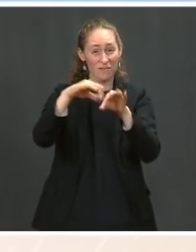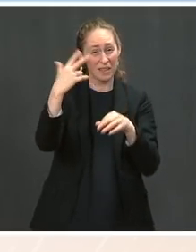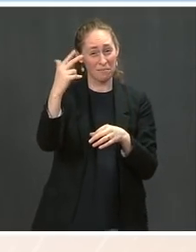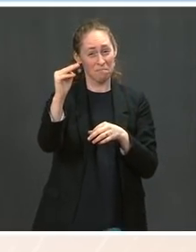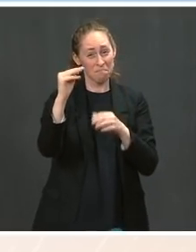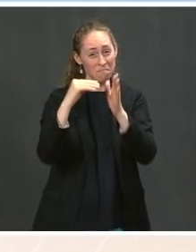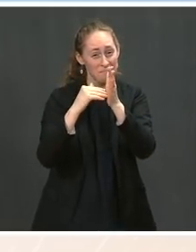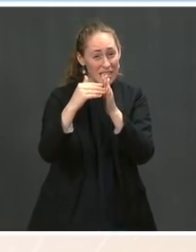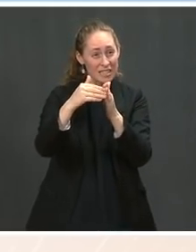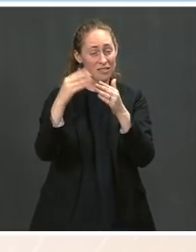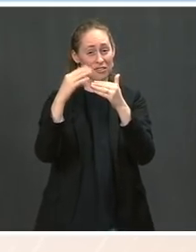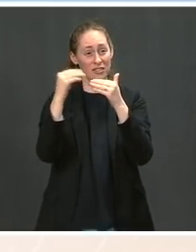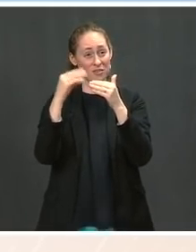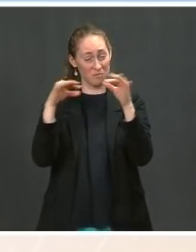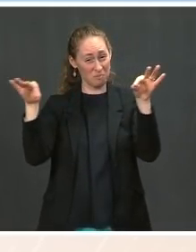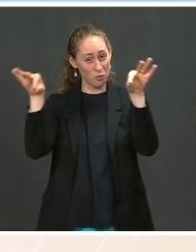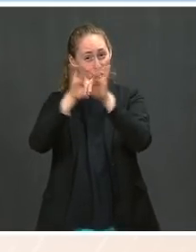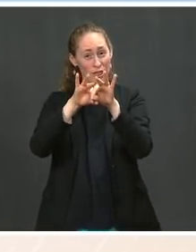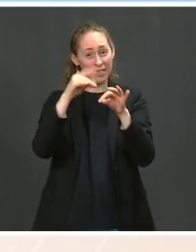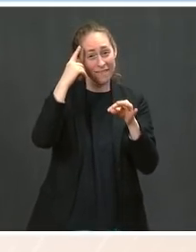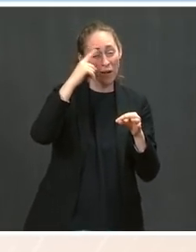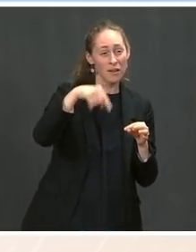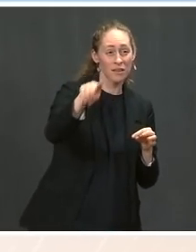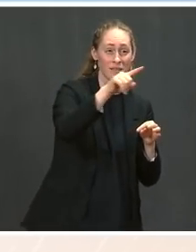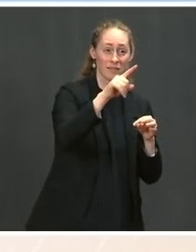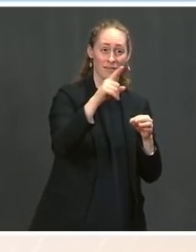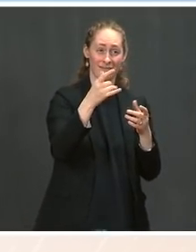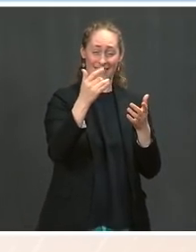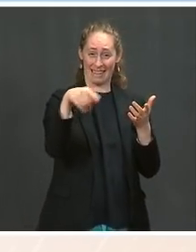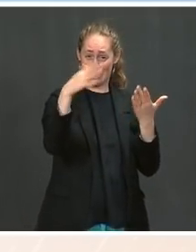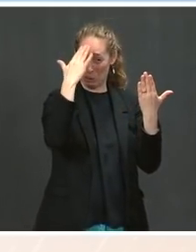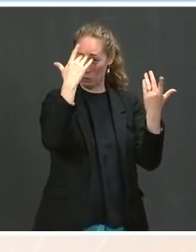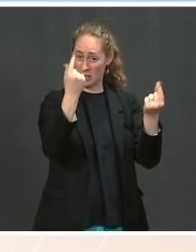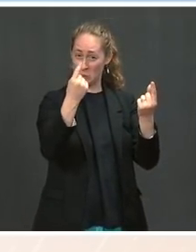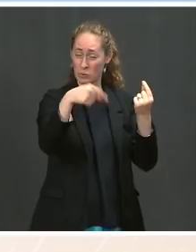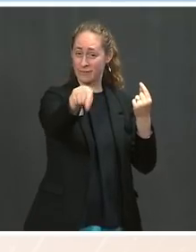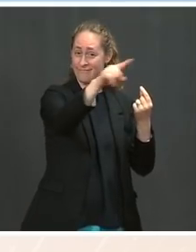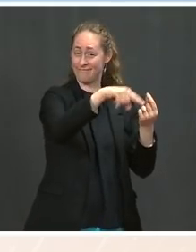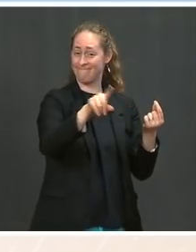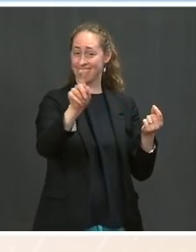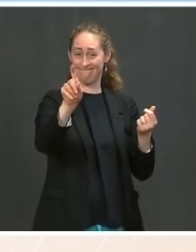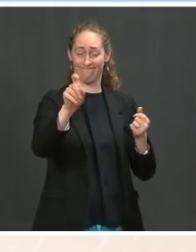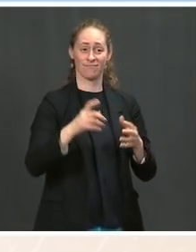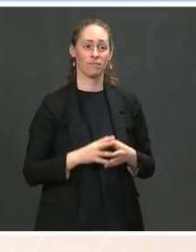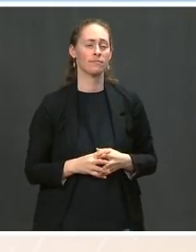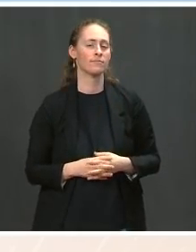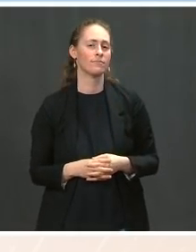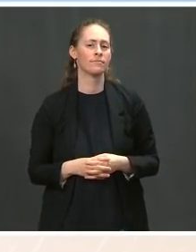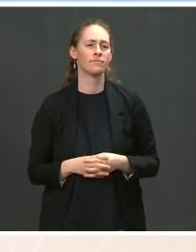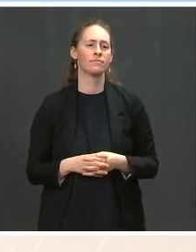to his departments to self-regulate? Ms. Psaki: Well, I will say -- I know this didn't receive a lot of attention,